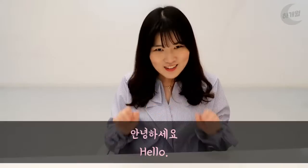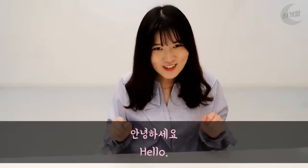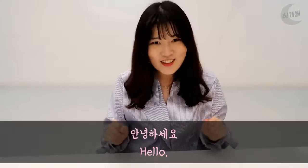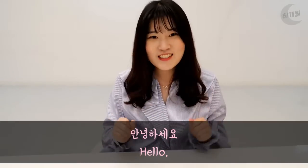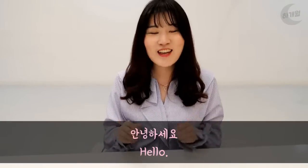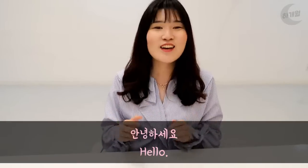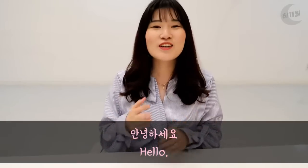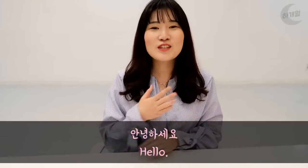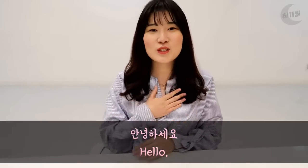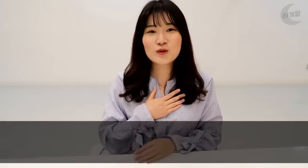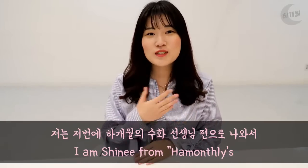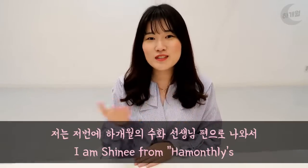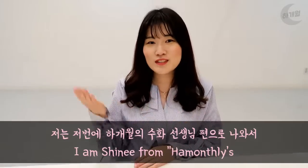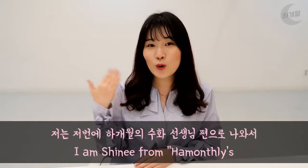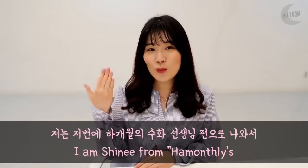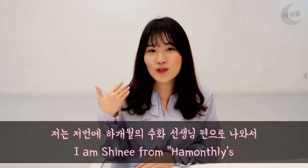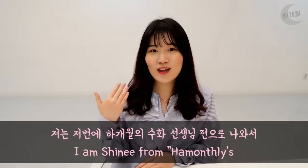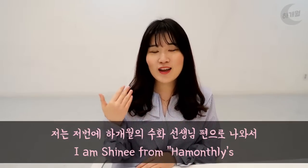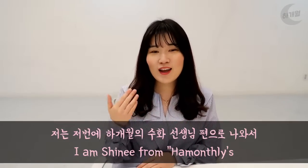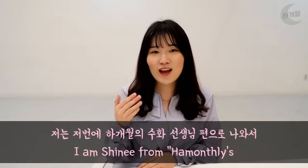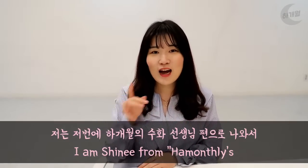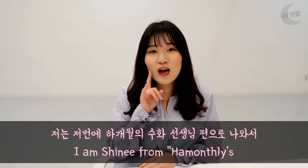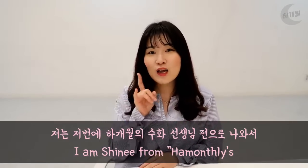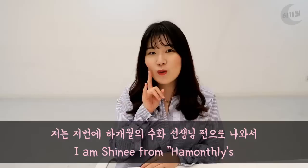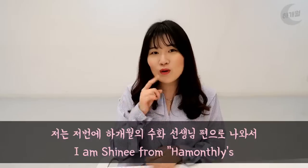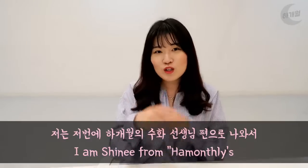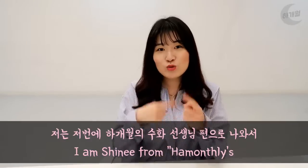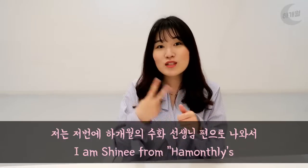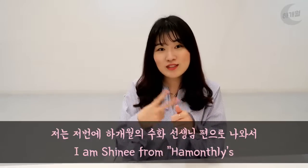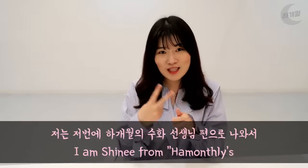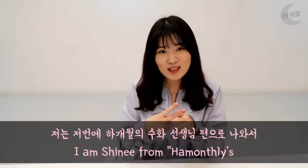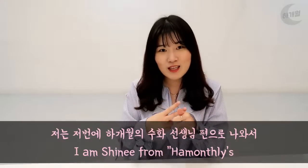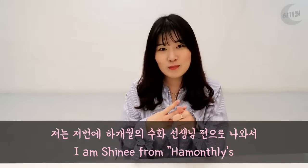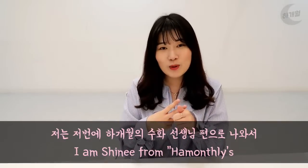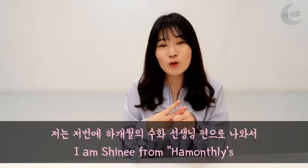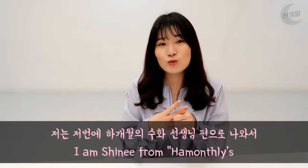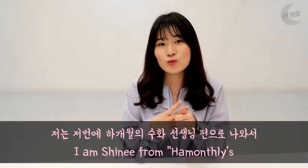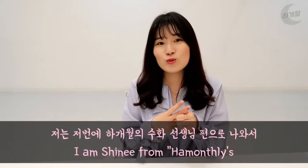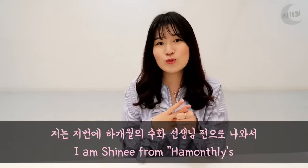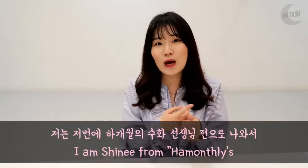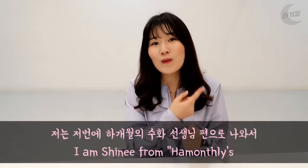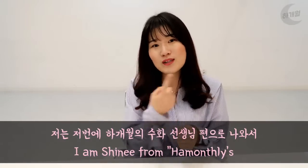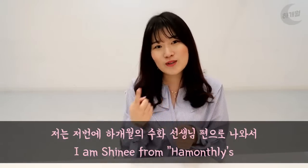Hello. I am Shinee from “Hamonthly’s